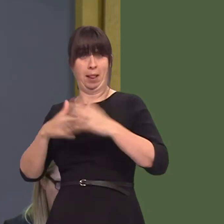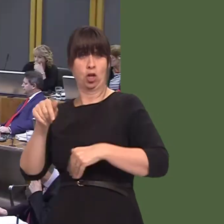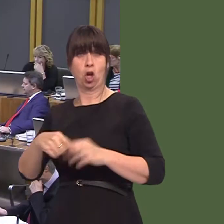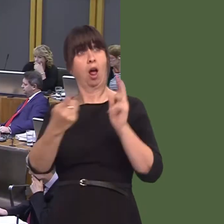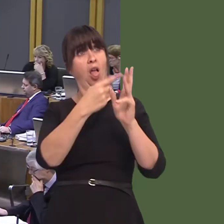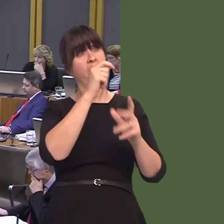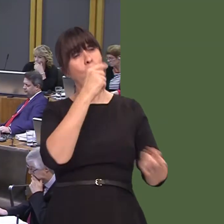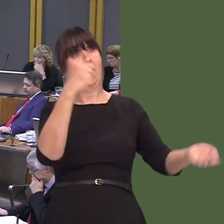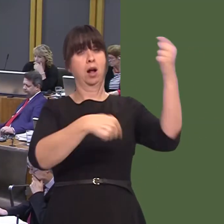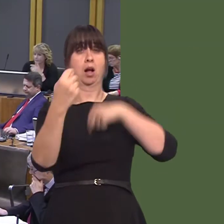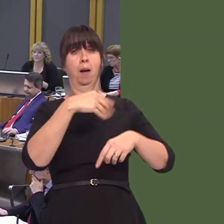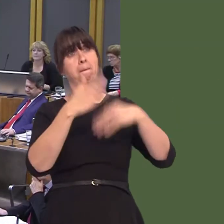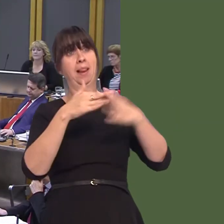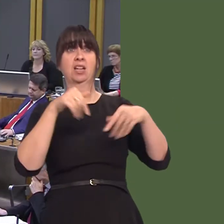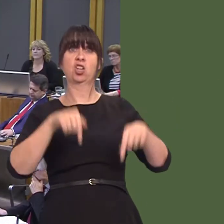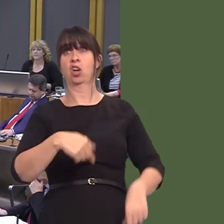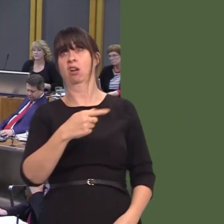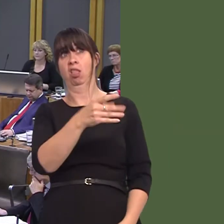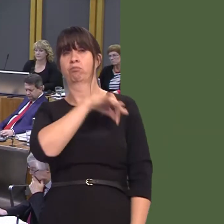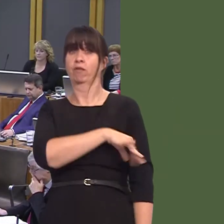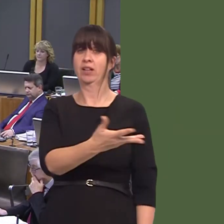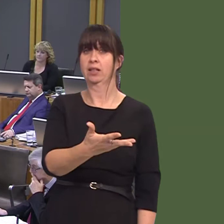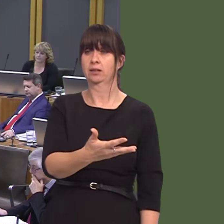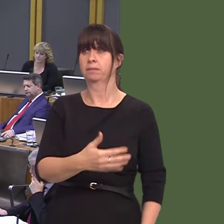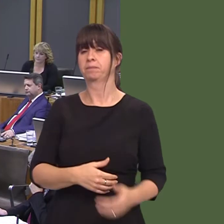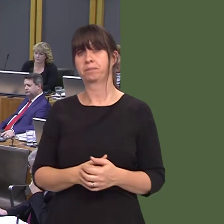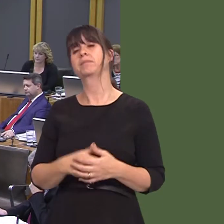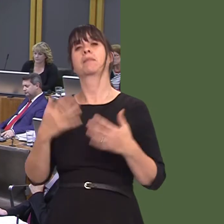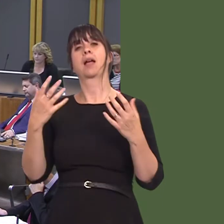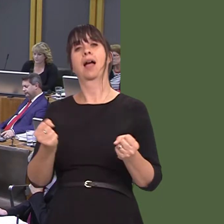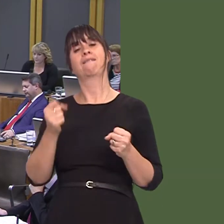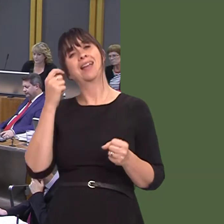Carwyn Jones: Well, Iím delighted that 35 schemes have applied for support from the first round of the innovative housing programme.